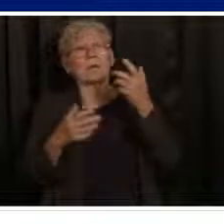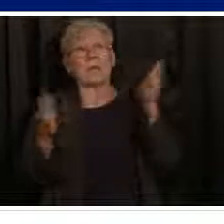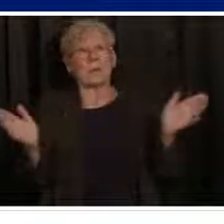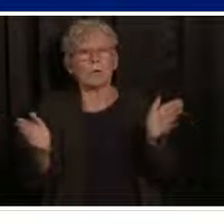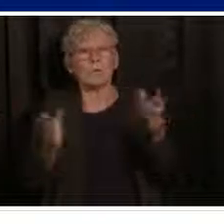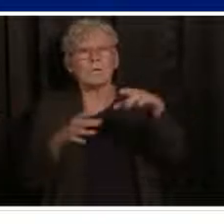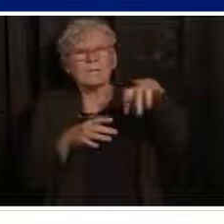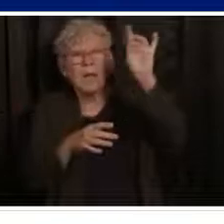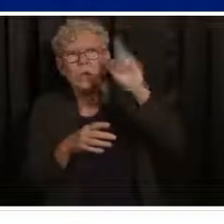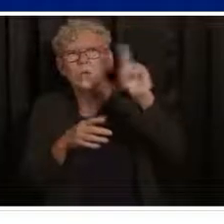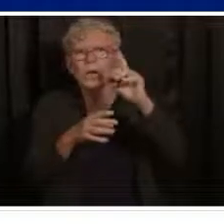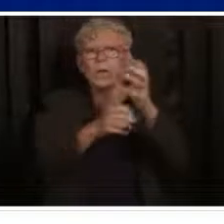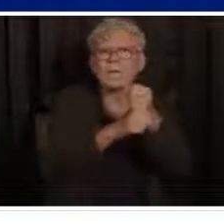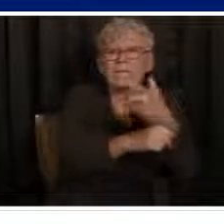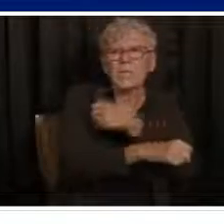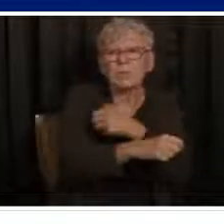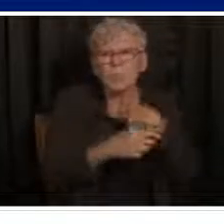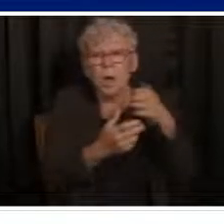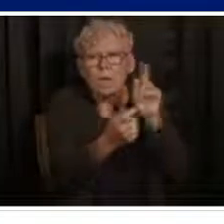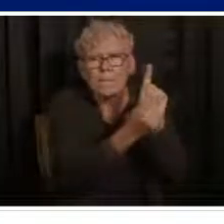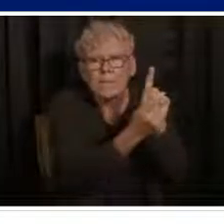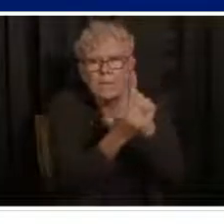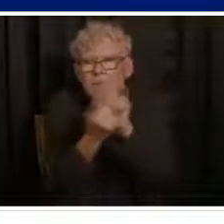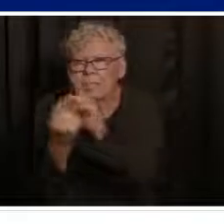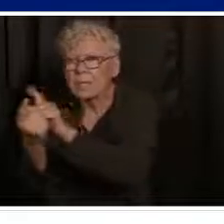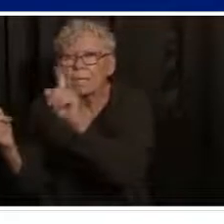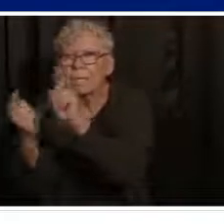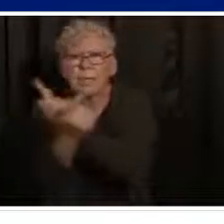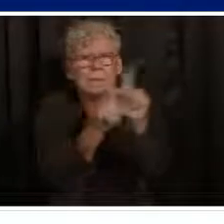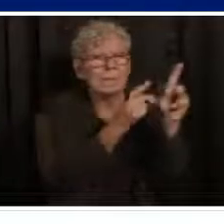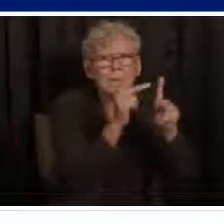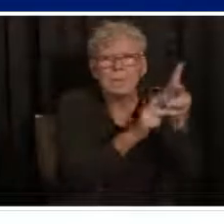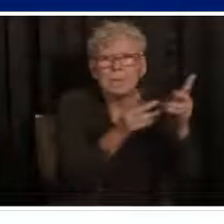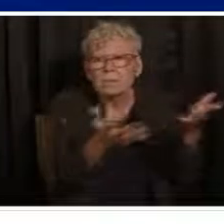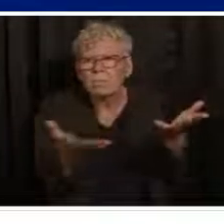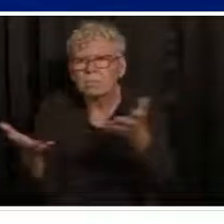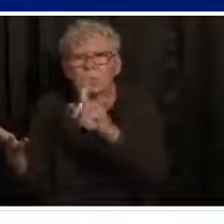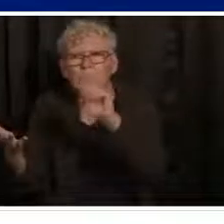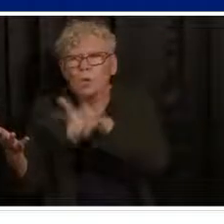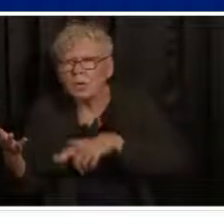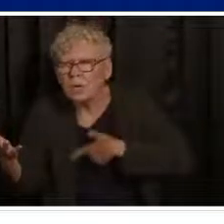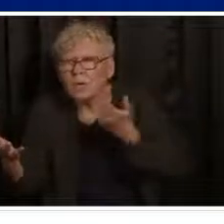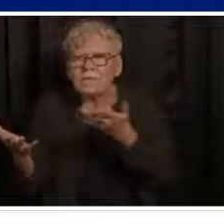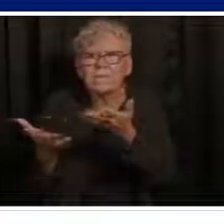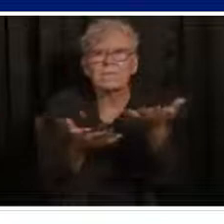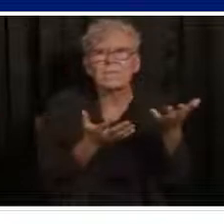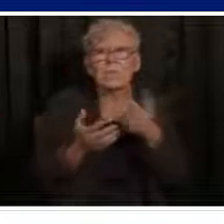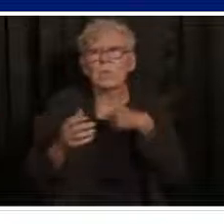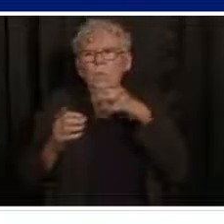to meet Coloradans where they are and we're using layered tactics to do so. This includes television ads on sixteen